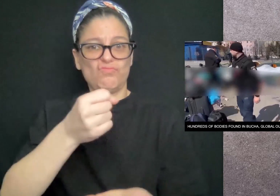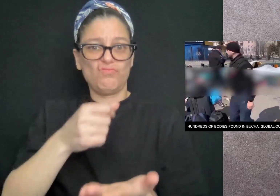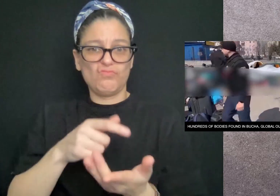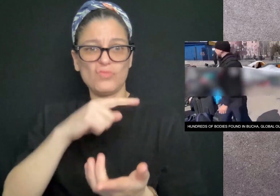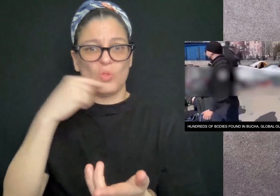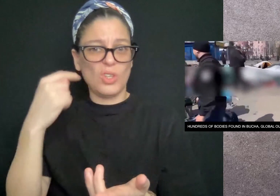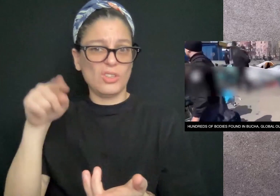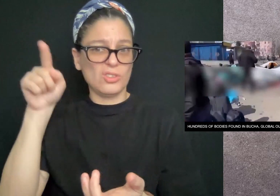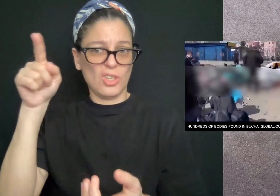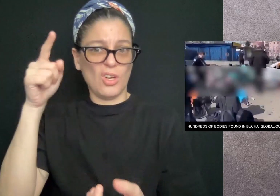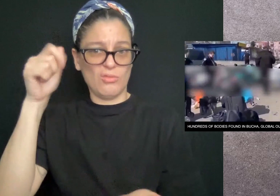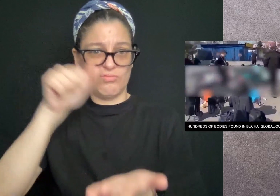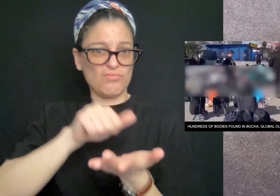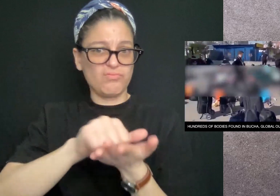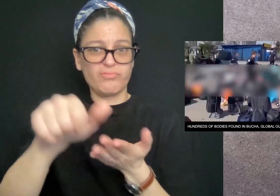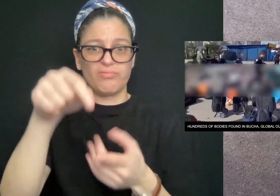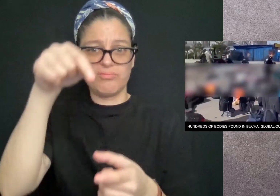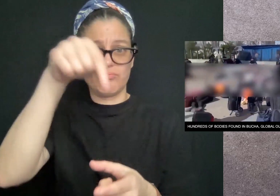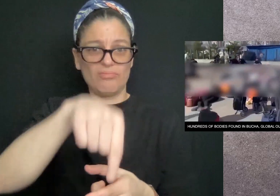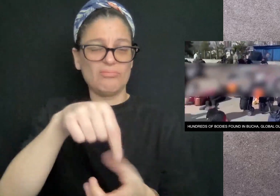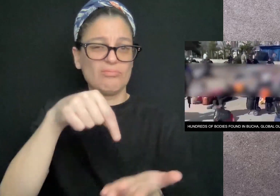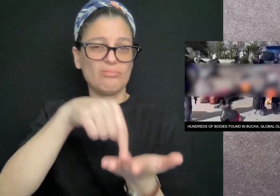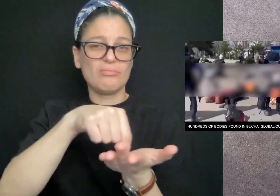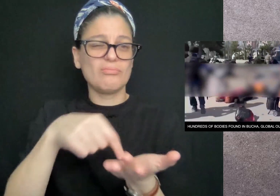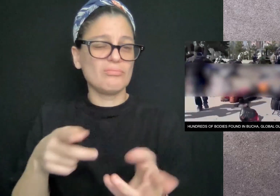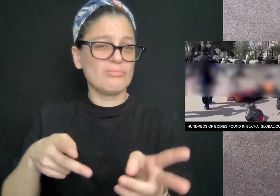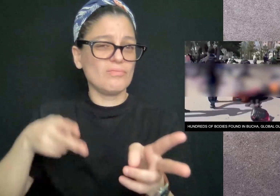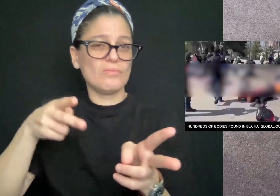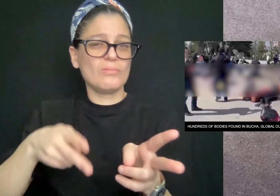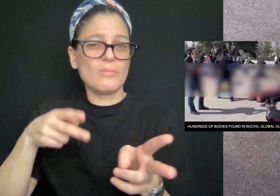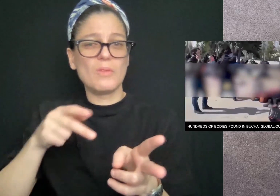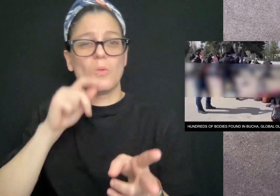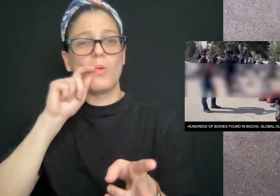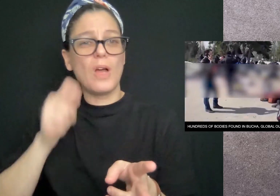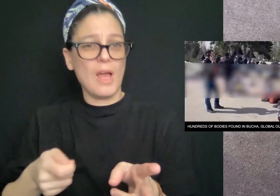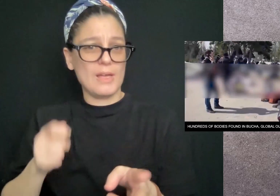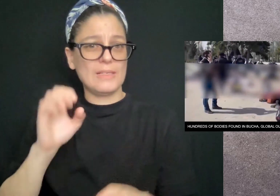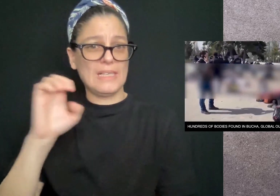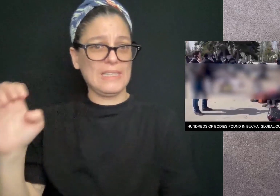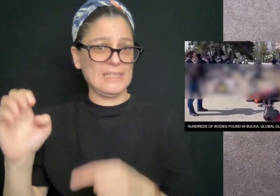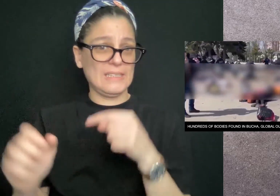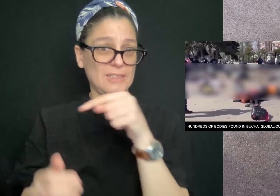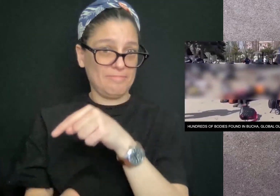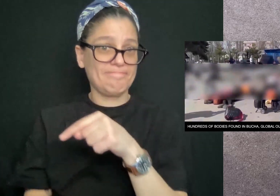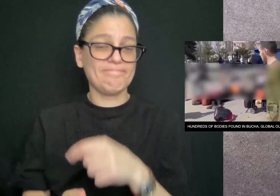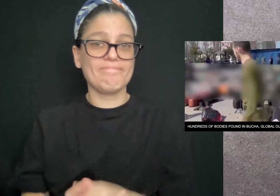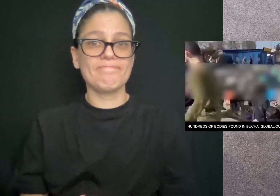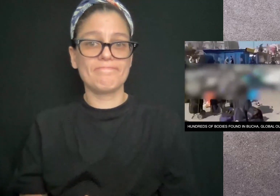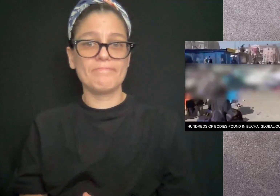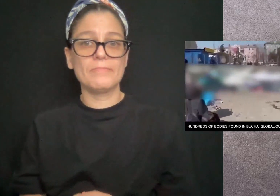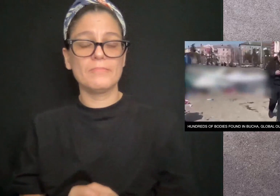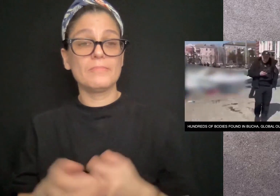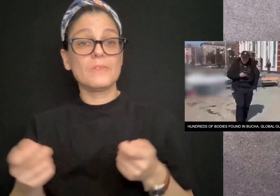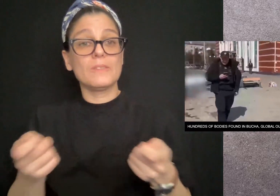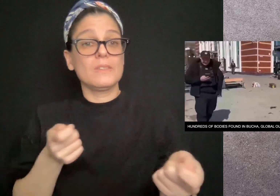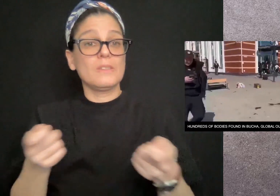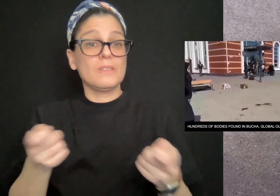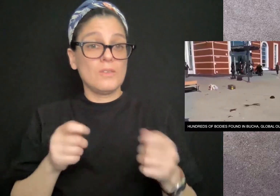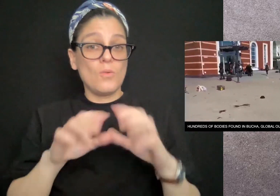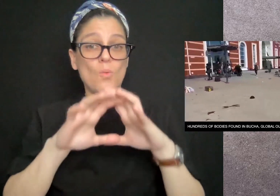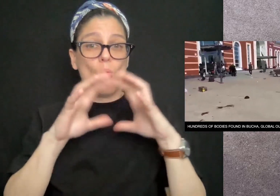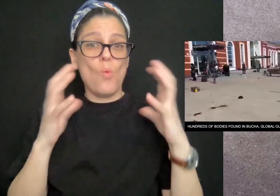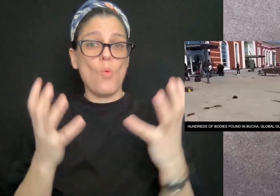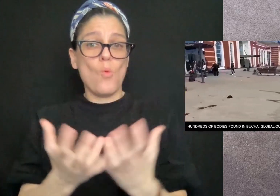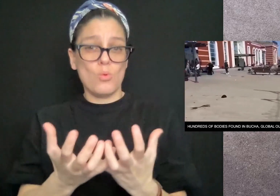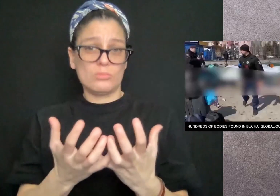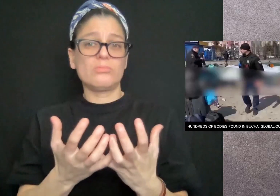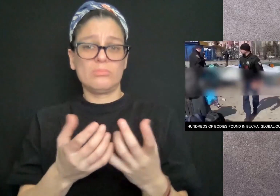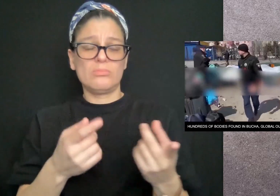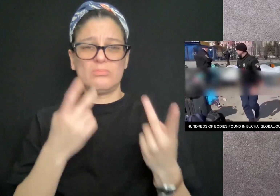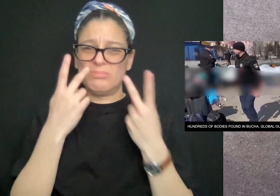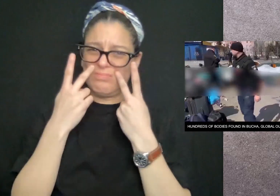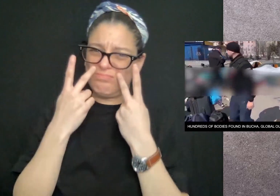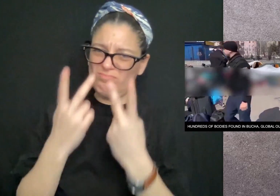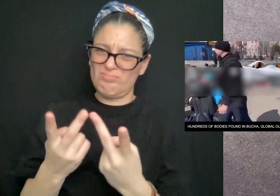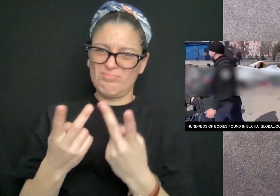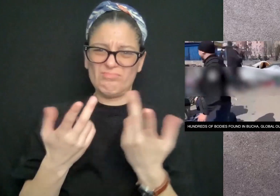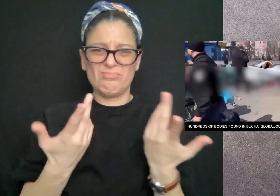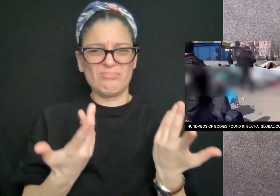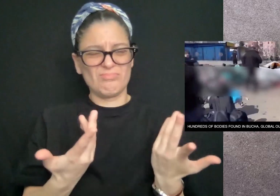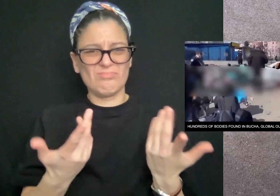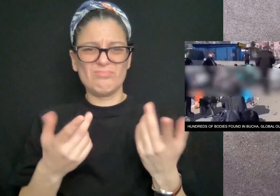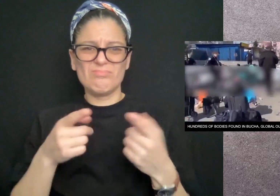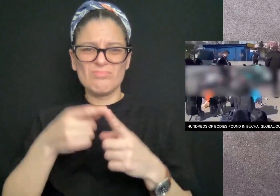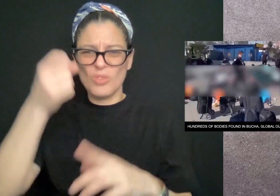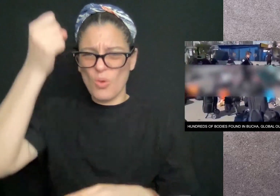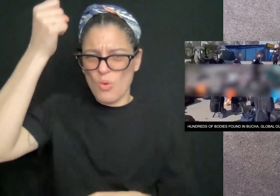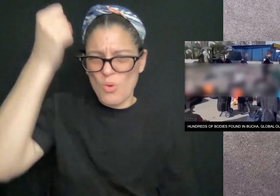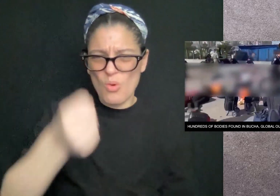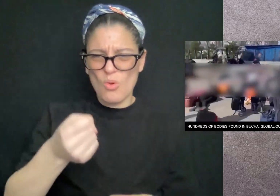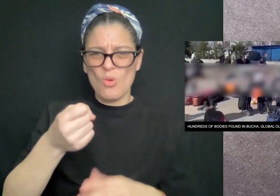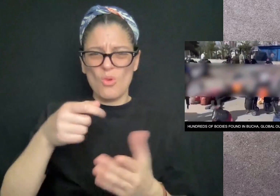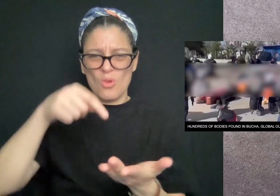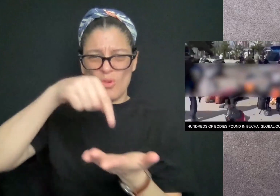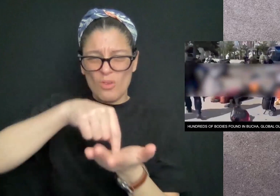more hurt after Russian missiles struck a train station in eastern Ukraine global leaders